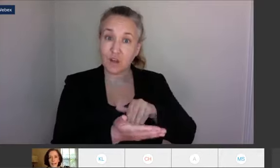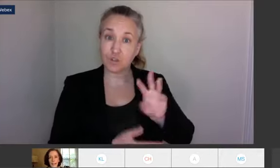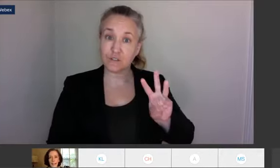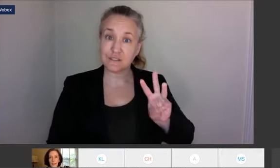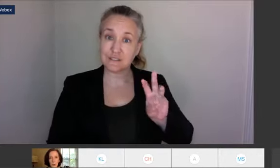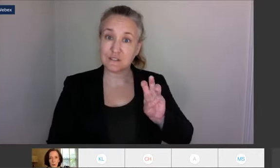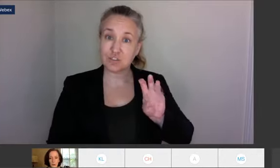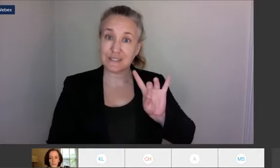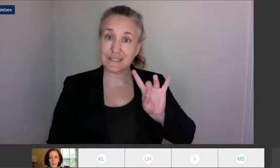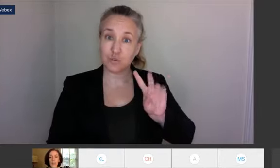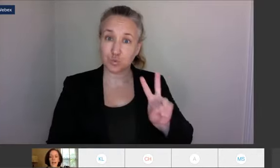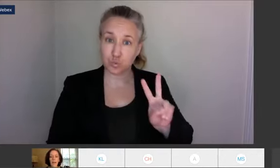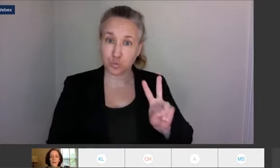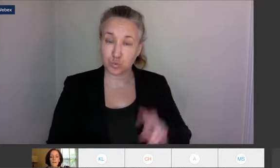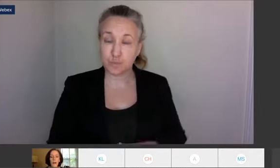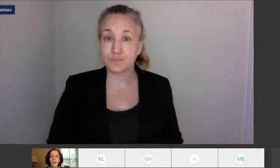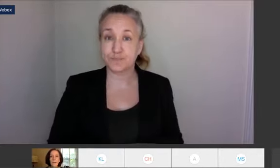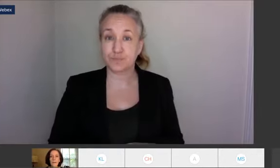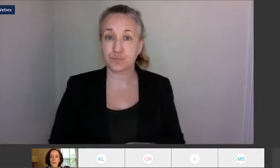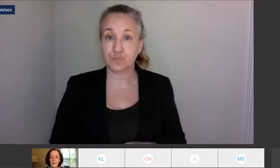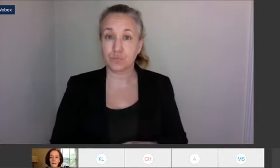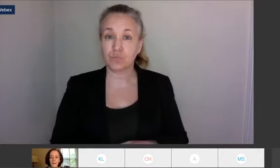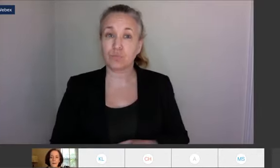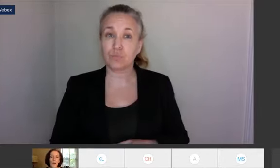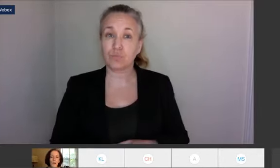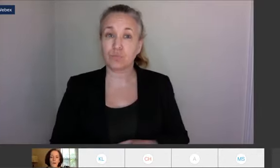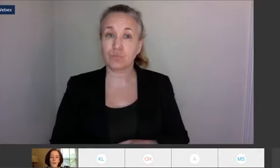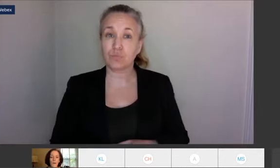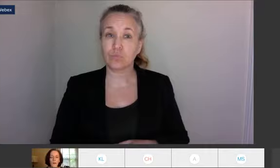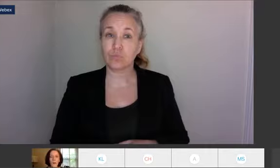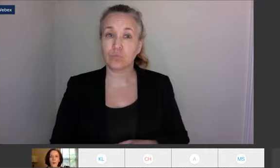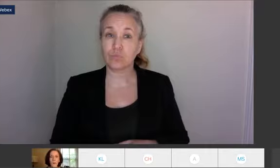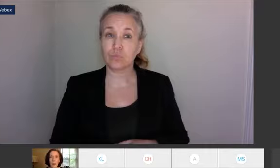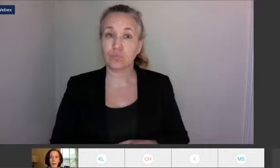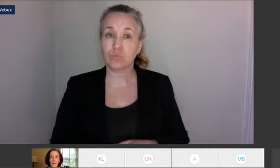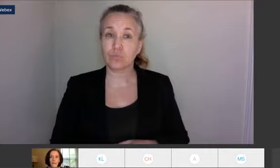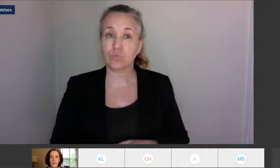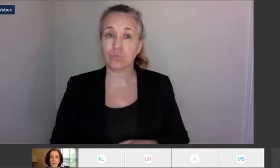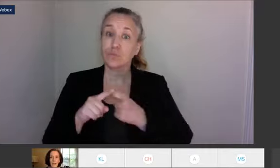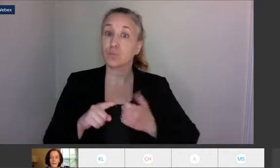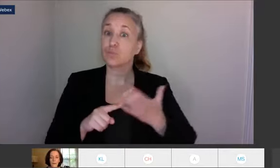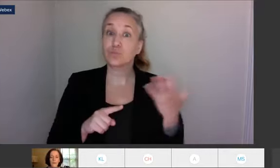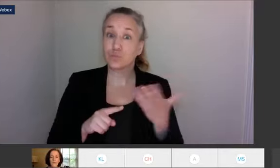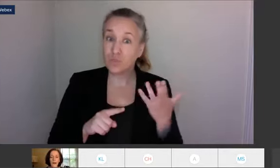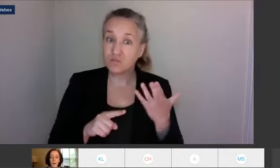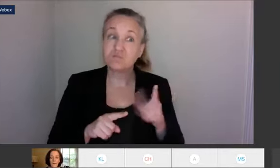eighty two these positive cases are a result of a positive test for the virus